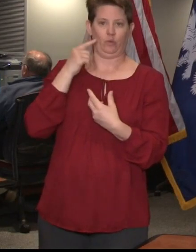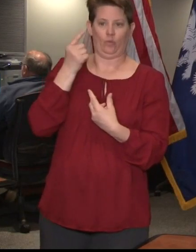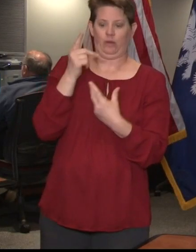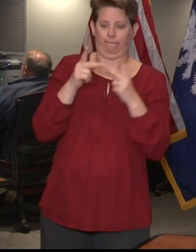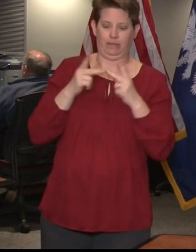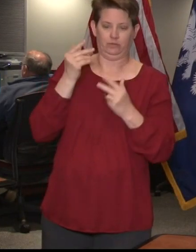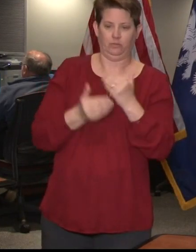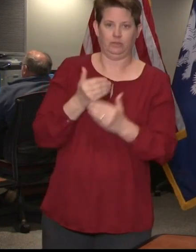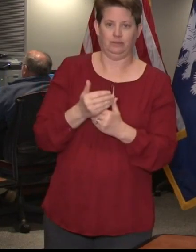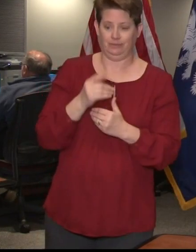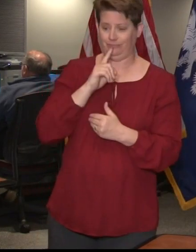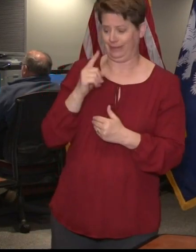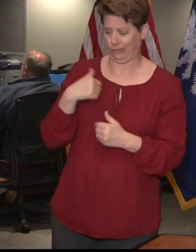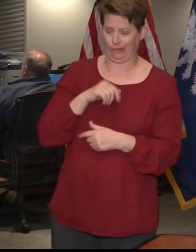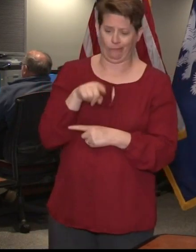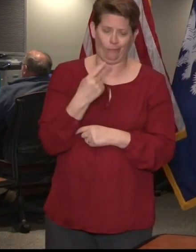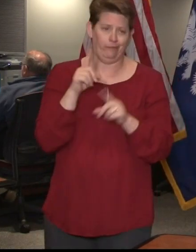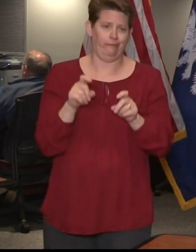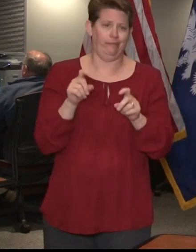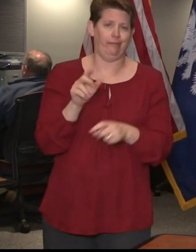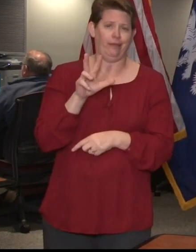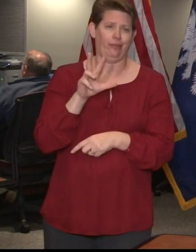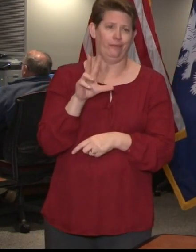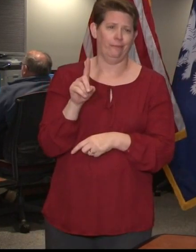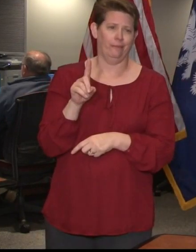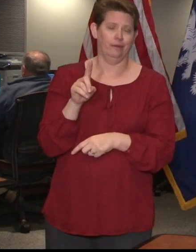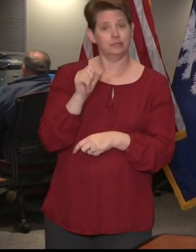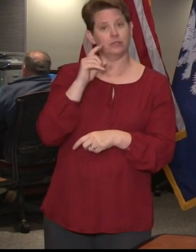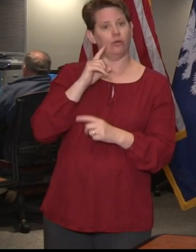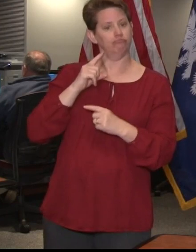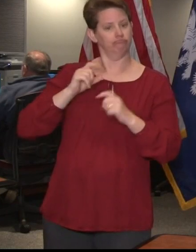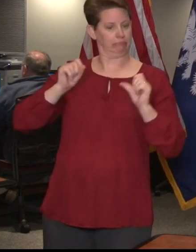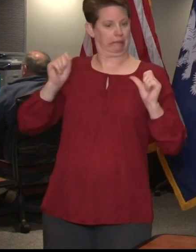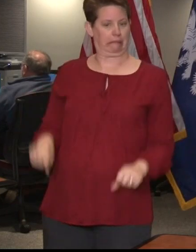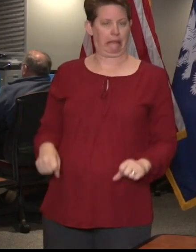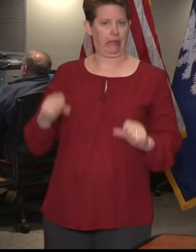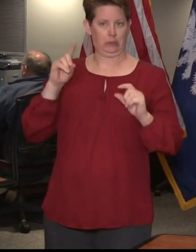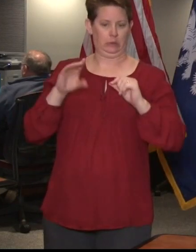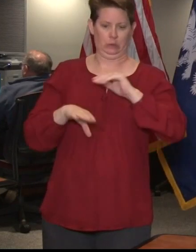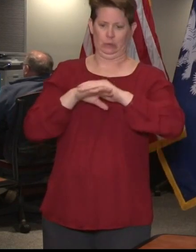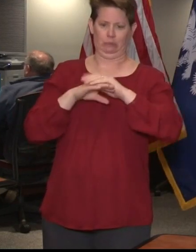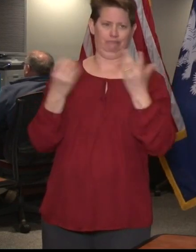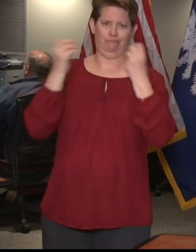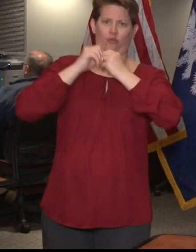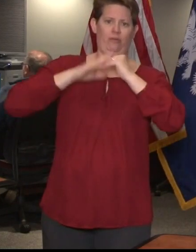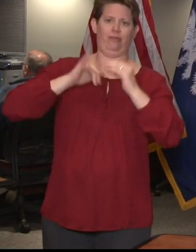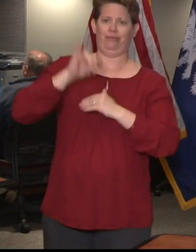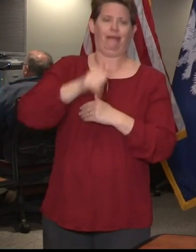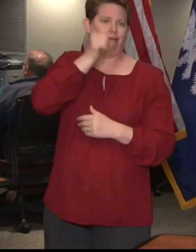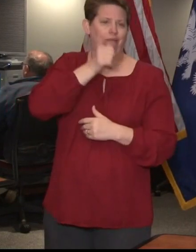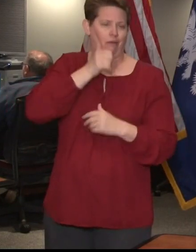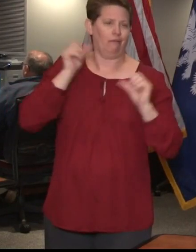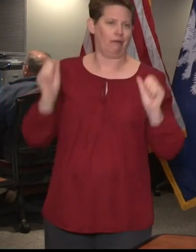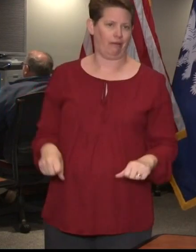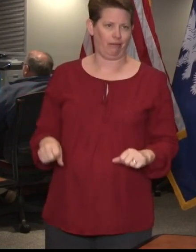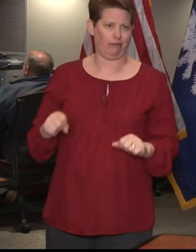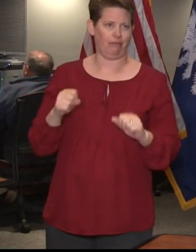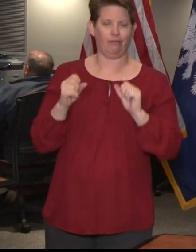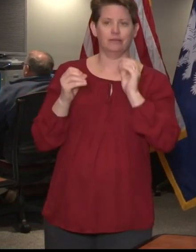AND THE NICE THING ABOUT THAT, THE BENEFIT IS THE MORE CENTERS WE HAVE, IT REDUCES THE THE BENEFIT IS THE MORE CENTERS WE HAVE, IT REDUCES THE THE BENEFIT IS THE MORE CENTERS WE HAVE, IT REDUCES THE CONGESTION THE BENEFIT IS THE MORE CENTERS WE HAVE, IT REDUCES THE CONGESTION OF THE BENEFIT IS THE MORE CENTERS WE HAVE, IT REDUCES THE CONGESTION OF ONLY THE BENEFIT IS THE MORE CENTERS WE HAVE, IT REDUCES THE CONGESTION OF ONLY HAVING THE BENEFIT IS THE MORE CENTERS WE HAVE, IT REDUCES THE CONGESTION OF ONLY HAVING ONE WE HAVE, IT REDUCES THE CONGESTION OF ONLY HAVING ONE WE HAVE, IT REDUCES THE CONGESTION OF ONLY HAVING ONE SITE WE HAVE, IT REDUCES THE CONGESTION OF ONLY HAVING ONE SITE THAT WE HAVE, IT REDUCES THE CONGESTION OF ONLY HAVING ONE SITE THAT IS WE HAVE, IT REDUCES THE CONGESTION OF ONLY HAVING ONE SITE THAT IS PROCESSING. CONGESTION OF ONLY HAVING ONE SITE THAT IS PROCESSING. CONGESTION OF ONLY HAVING ONE SITE THAT IS PROCESSING. OF CONGESTION OF ONLY HAVING ONE SITE THAT IS PROCESSING. OF COURSE CONGESTION OF ONLY HAVING ONE SITE THAT IS PROCESSING. OF COURSE WE CONGESTION OF ONLY HAVING ONE SITE THAT IS PROCESSING. OF COURSE WE 4@HAVE4@ CONGESTION OF ONLY HAVING ONE SITE THAT IS PROCESSING. OF COURSE WE 4@HAVE4@ ONLY CONGESTION OF ONLY HAVING ONE SITE THAT IS PROCESSING. OF COURSE WE 4@HAVE4@ ONLY TEST CONGESTION OF ONLY HAVING ONE SITE THAT IS PROCESSING. OF COURSE WE 4@HAVE4@ ONLY TEST1 SITE THAT IS PROCESSING. OF COURSE WE 4@HAVE4@ ONLY TEST1 SITE THAT IS PROCESSING. OF COURSE WE 4@HAVE4@ ONLY TEST1 SO SITE THAT IS PROCESSING. OF COURSE WE 4@HAVE4@ ONLY TEST1 SO WE'RE SITE THAT IS PROCESSING. OF COURSE WE 4@HAVE4@ ONLY TEST1 SO WE'RE NOT SITE THAT IS PROCESSING. OF COURSE WE 4@HAVE4@ ONLY TEST1 SO WE'RE NOT OVERWHELMED. OF COURSE WE 4@HAVE4@ ONLY TEST1 SO WE'RE NOT OVERWHELMED. OF COURSE WE 4@HAVE4@ ONLY TEST1 SO WE'RE NOT OVERWHELMED. WE OF COURSE WE 4@HAVE4@ ONLY TEST1 SO WE'RE NOT OVERWHELMED. WE HAVE